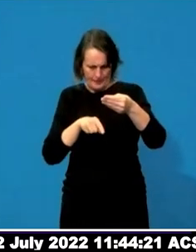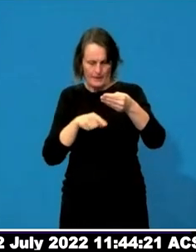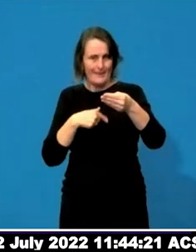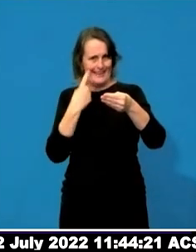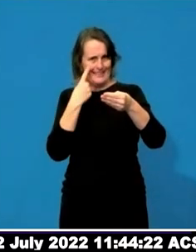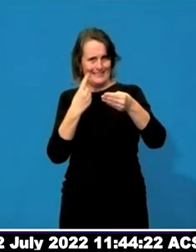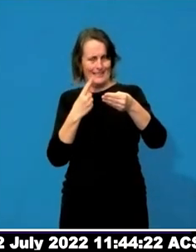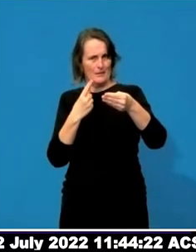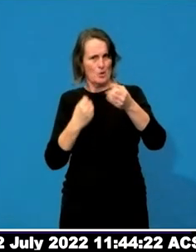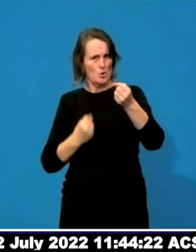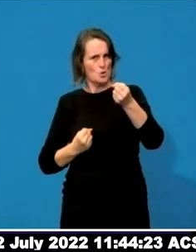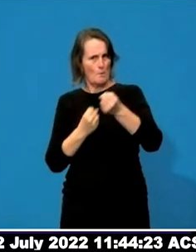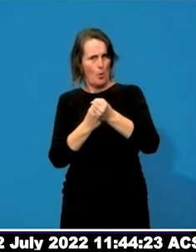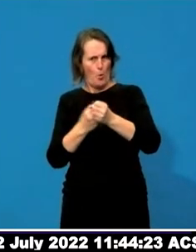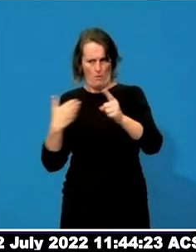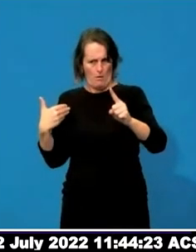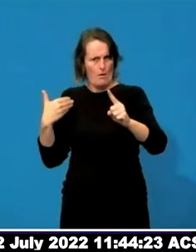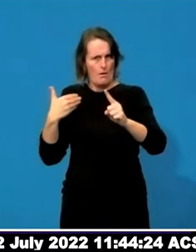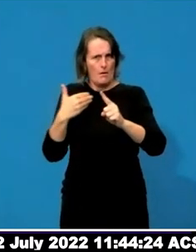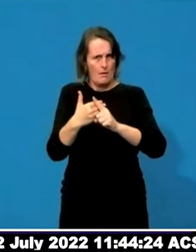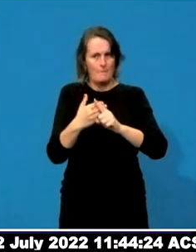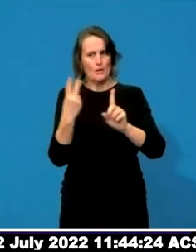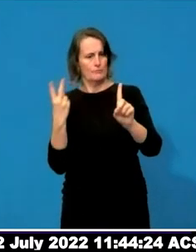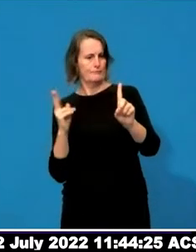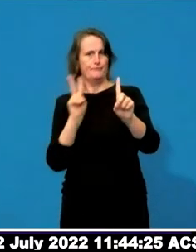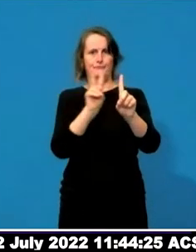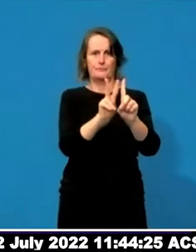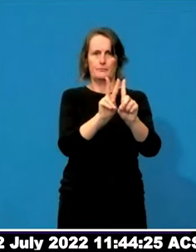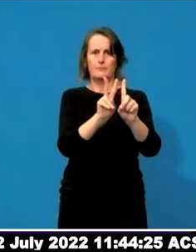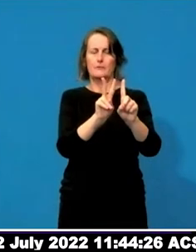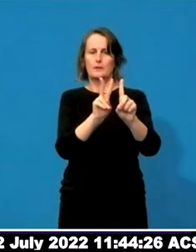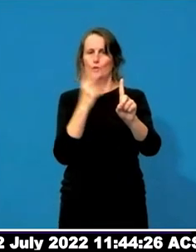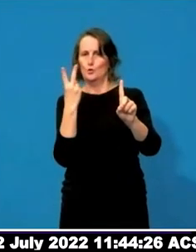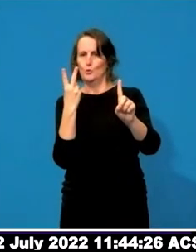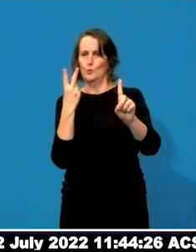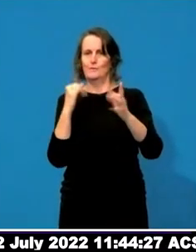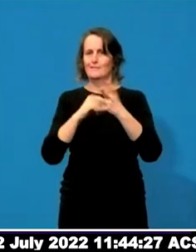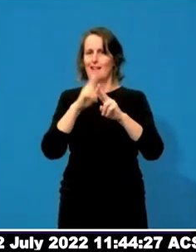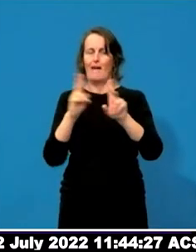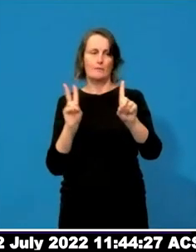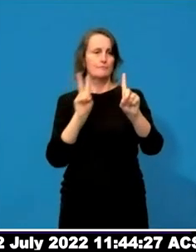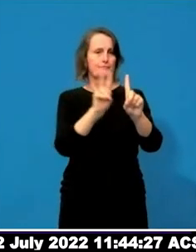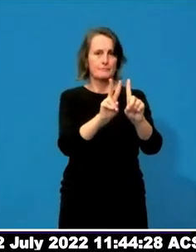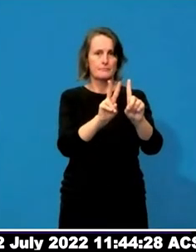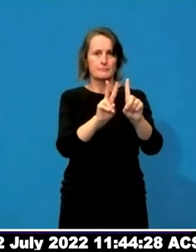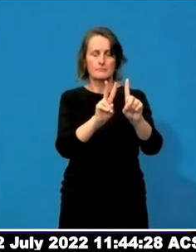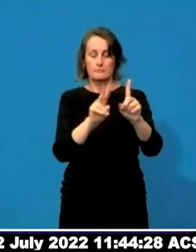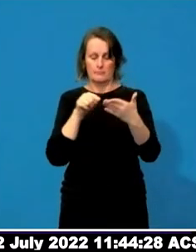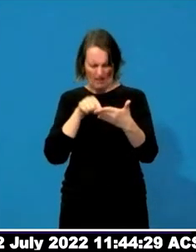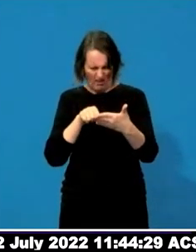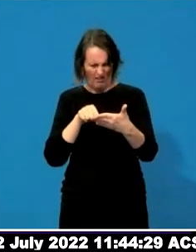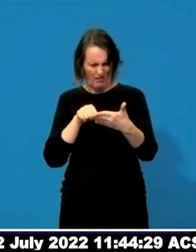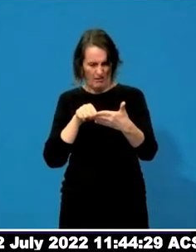which was two workers for one person, has been cut to one worker to